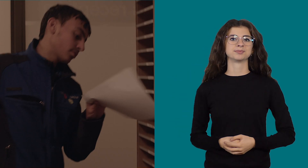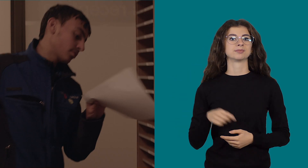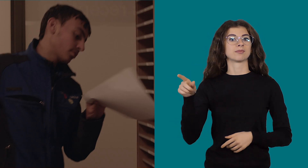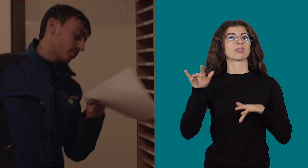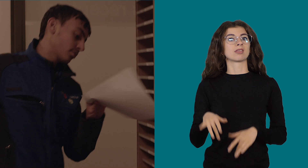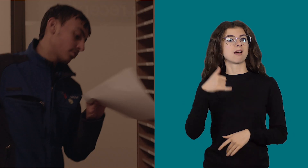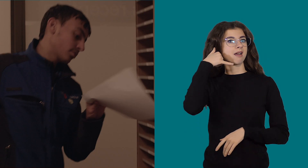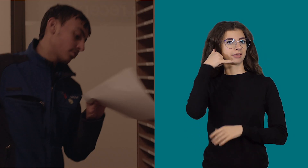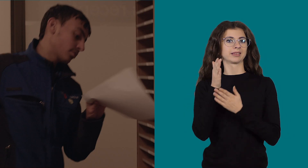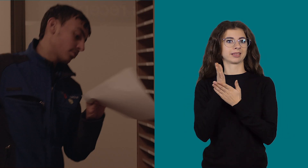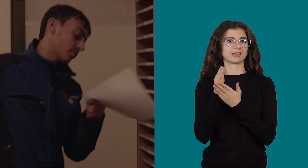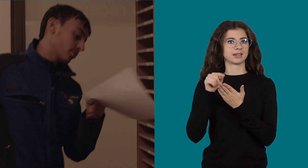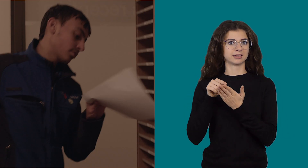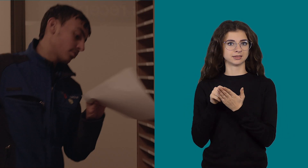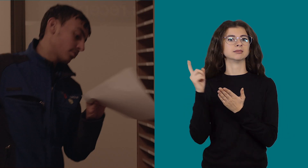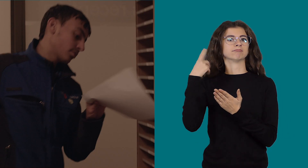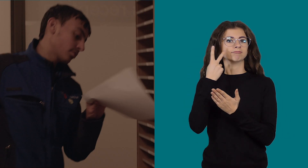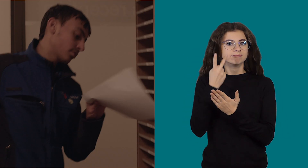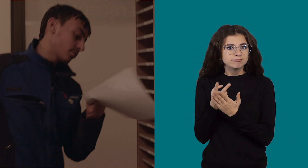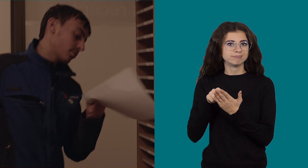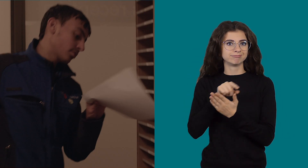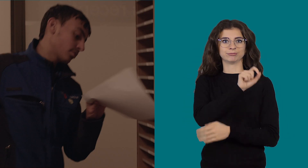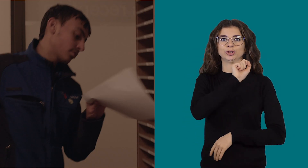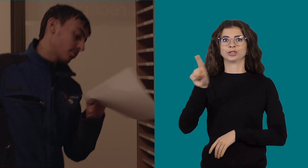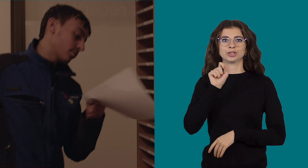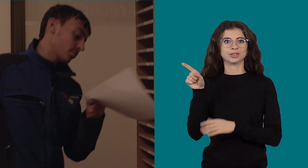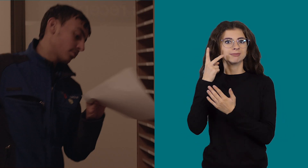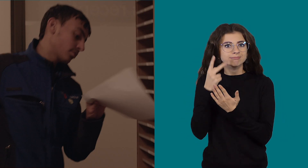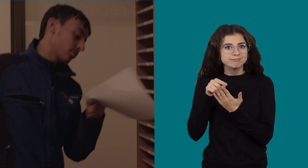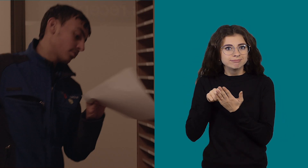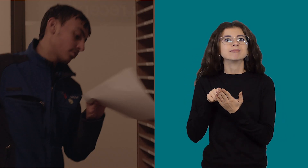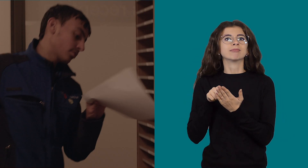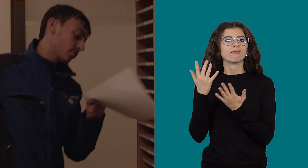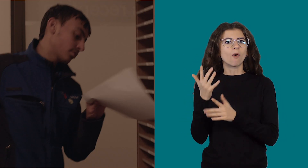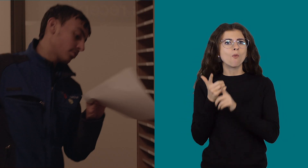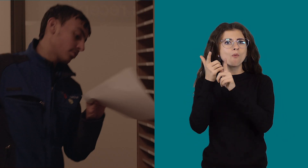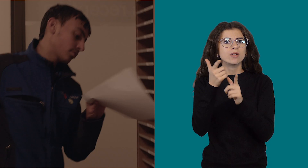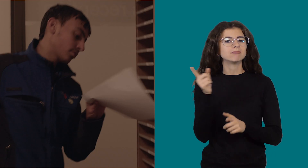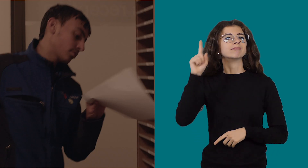He has a work phone where they send him messages. The message tells him where he needs to go,